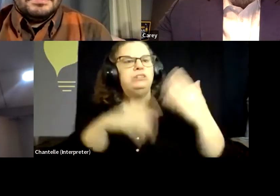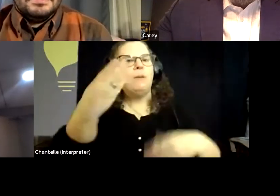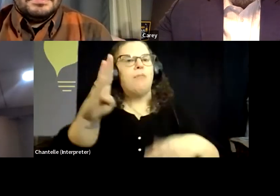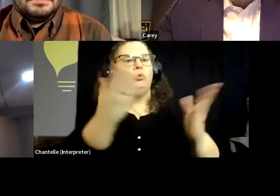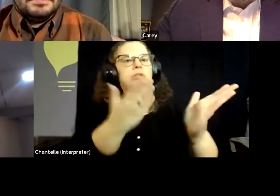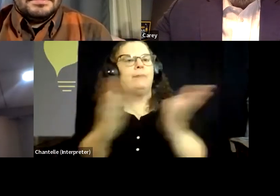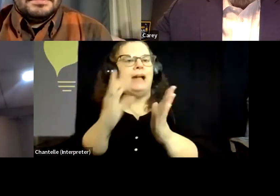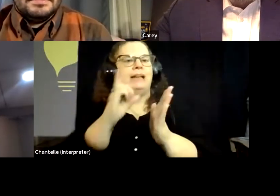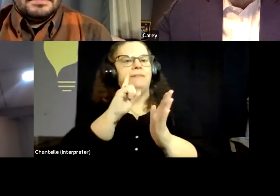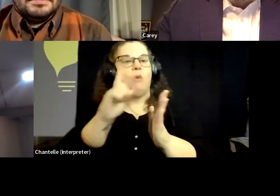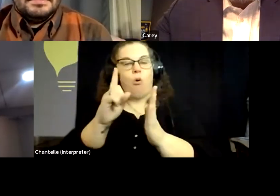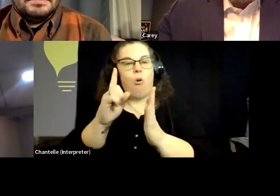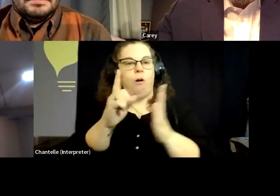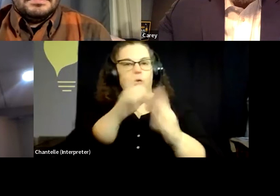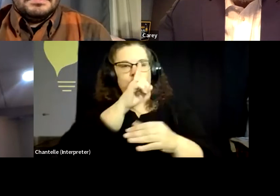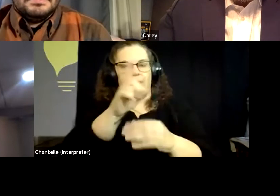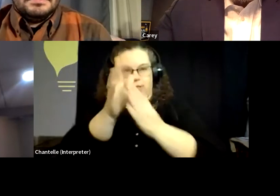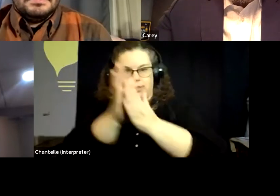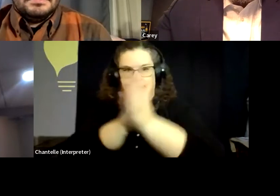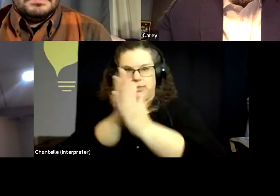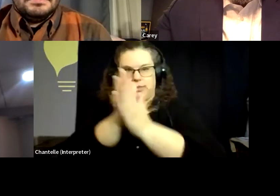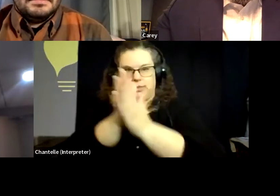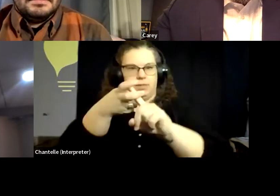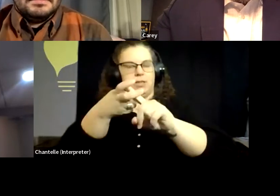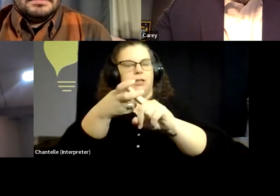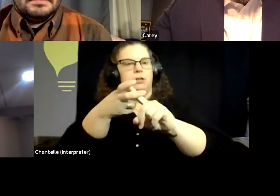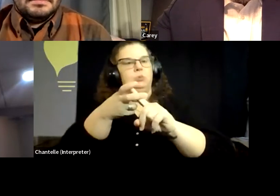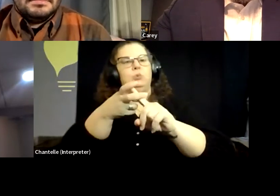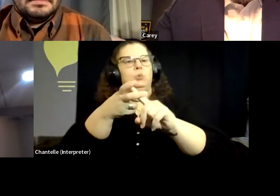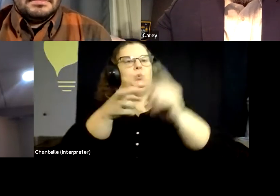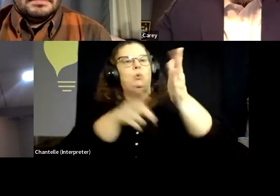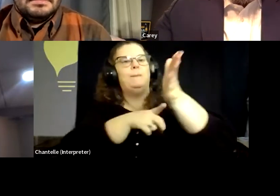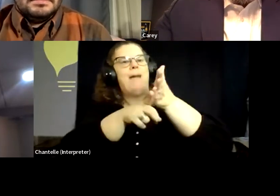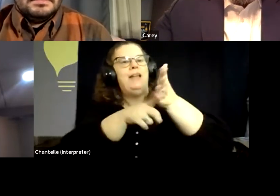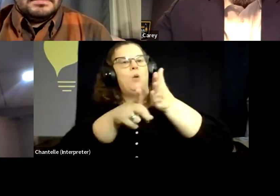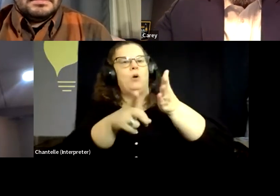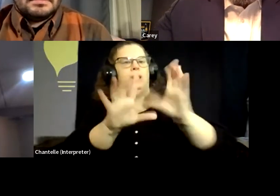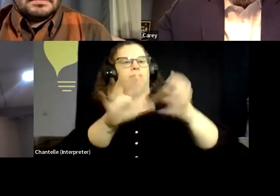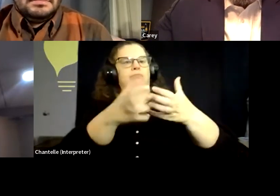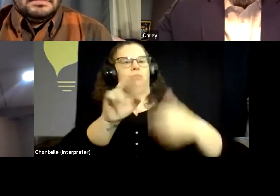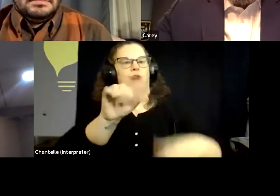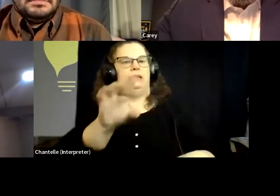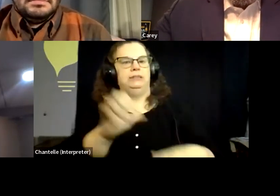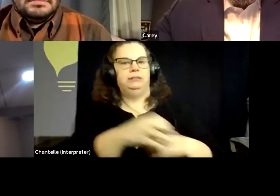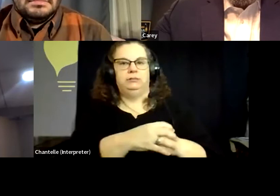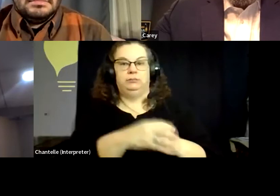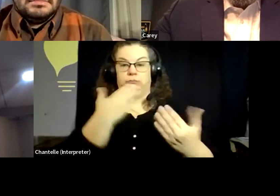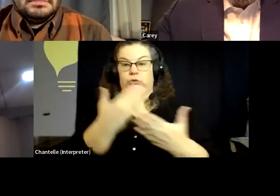appeal to more minority fan s? >> That's a great question. I'm excited that